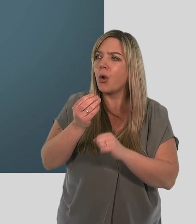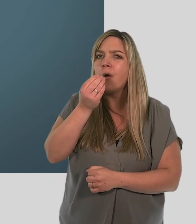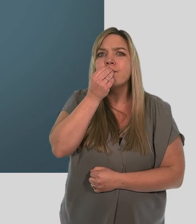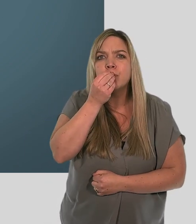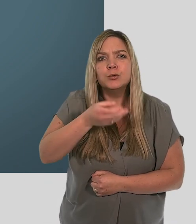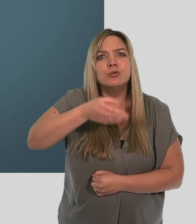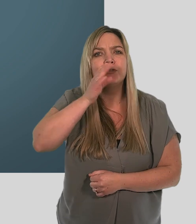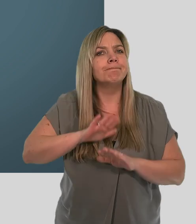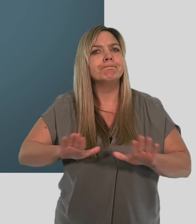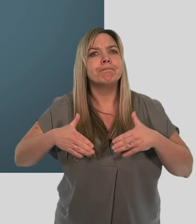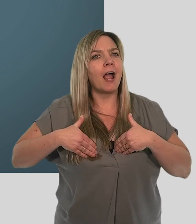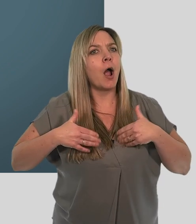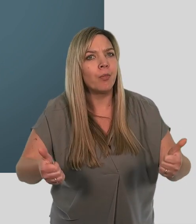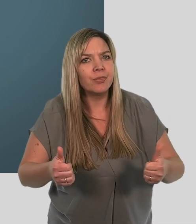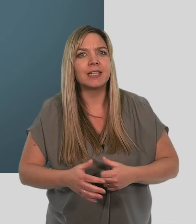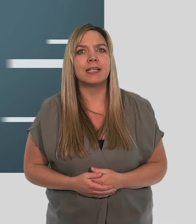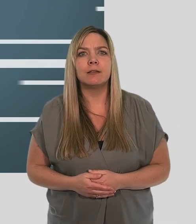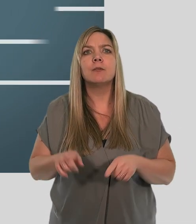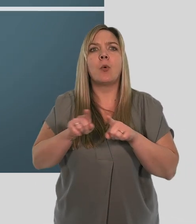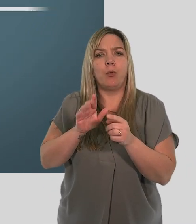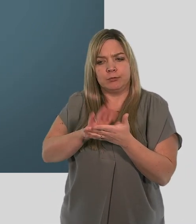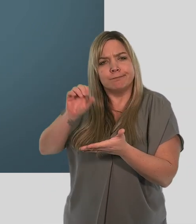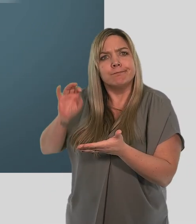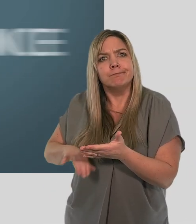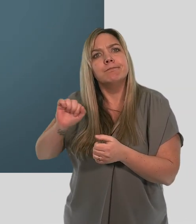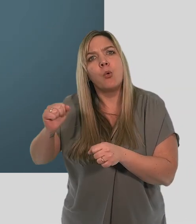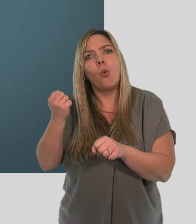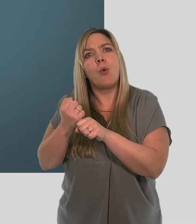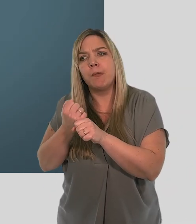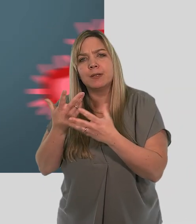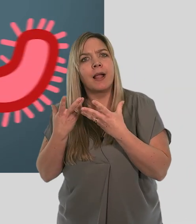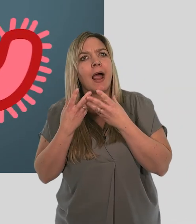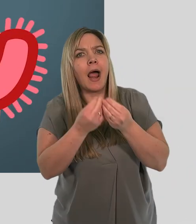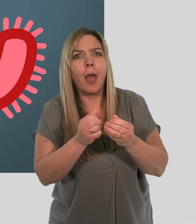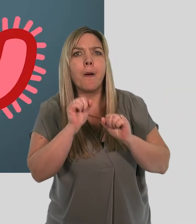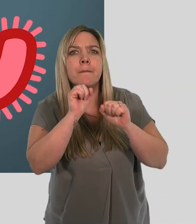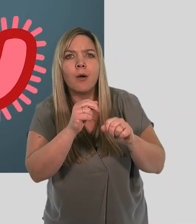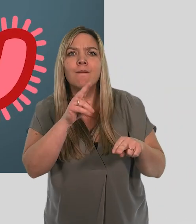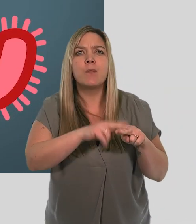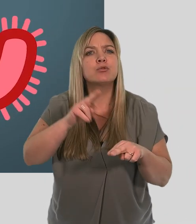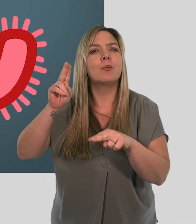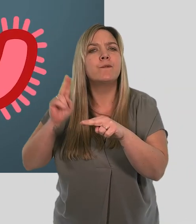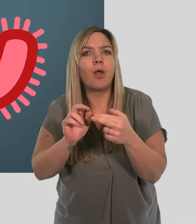as well as through financing of global public goods, including tackling antimicrobial resistance,